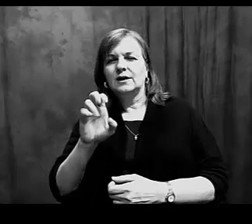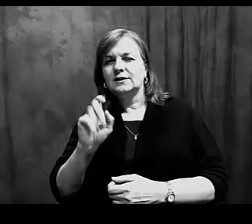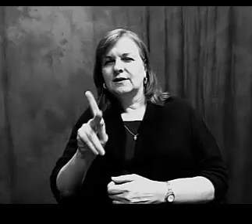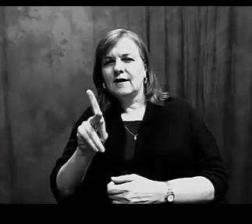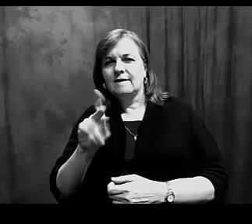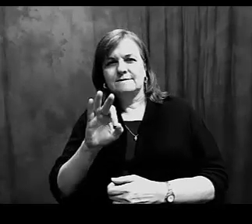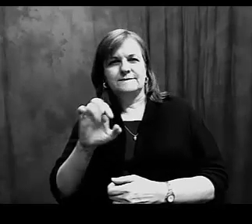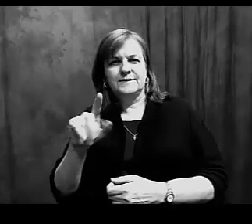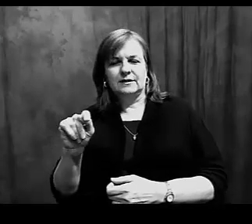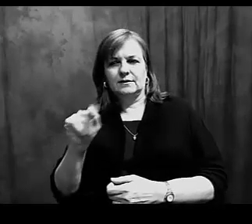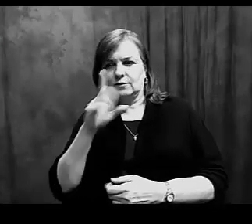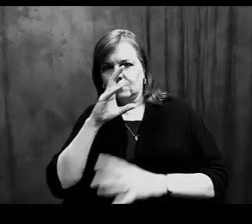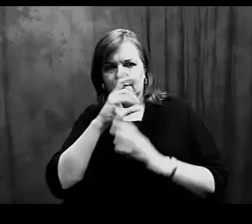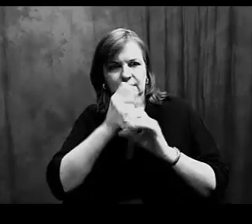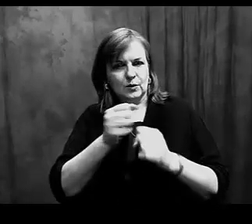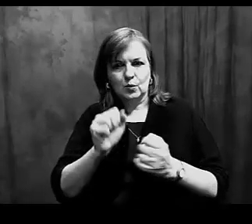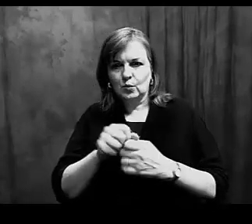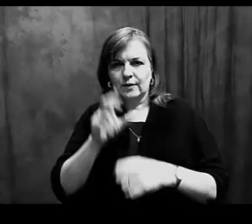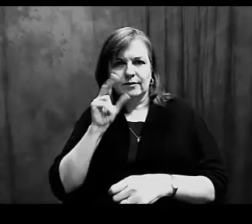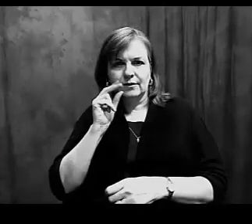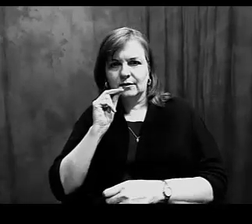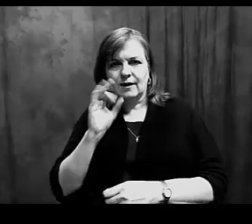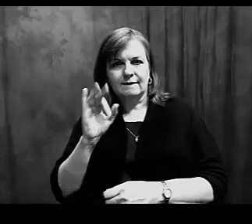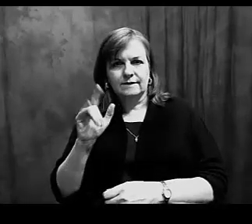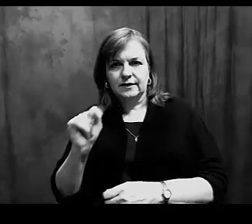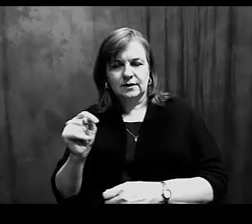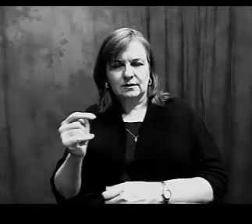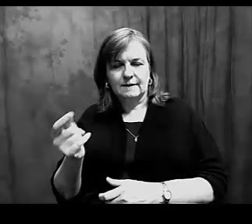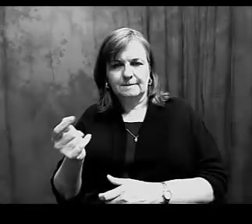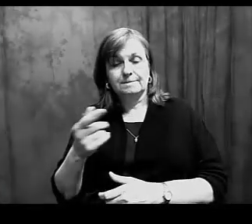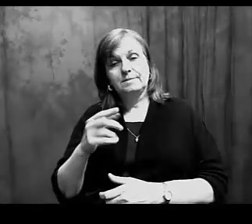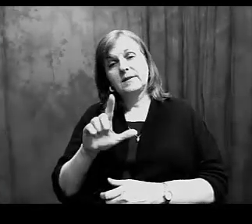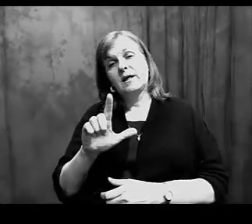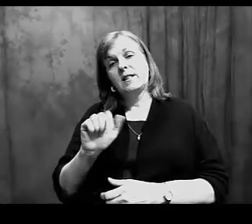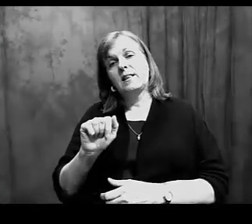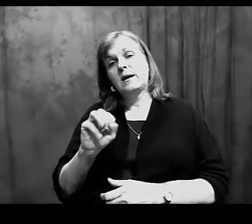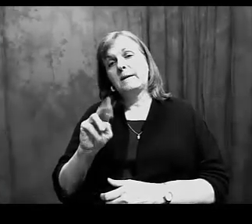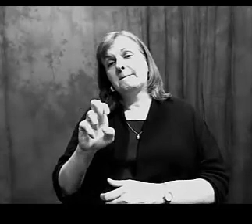to have a fascination with duck feet !!